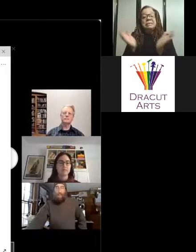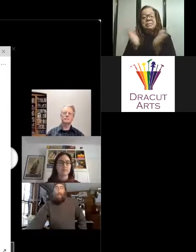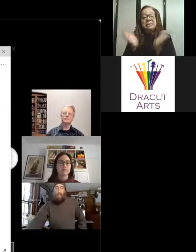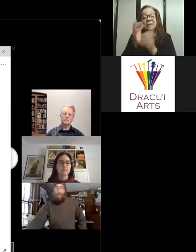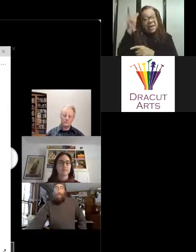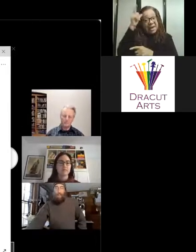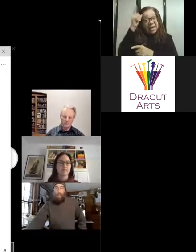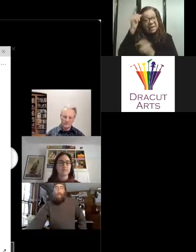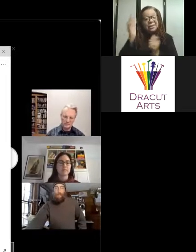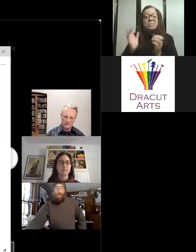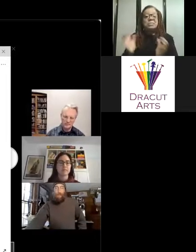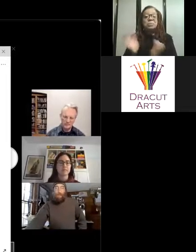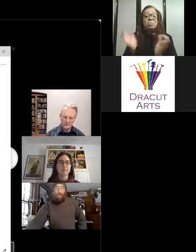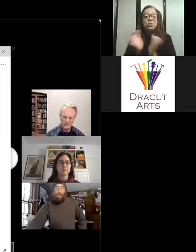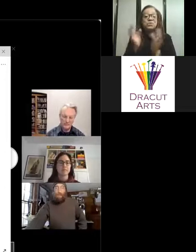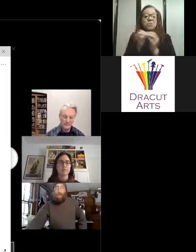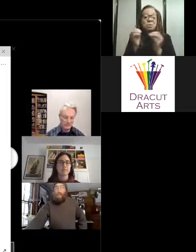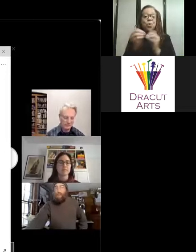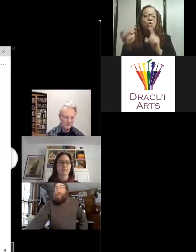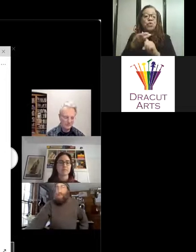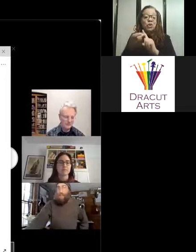in early 1864. And my next question is: